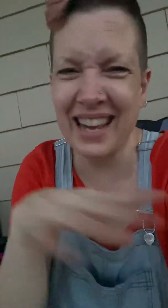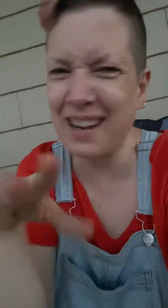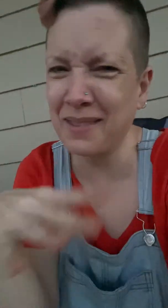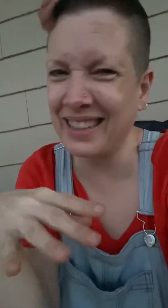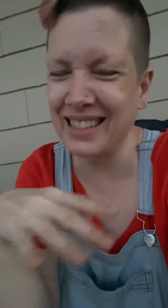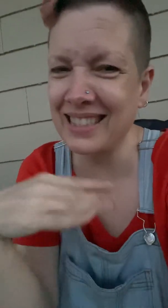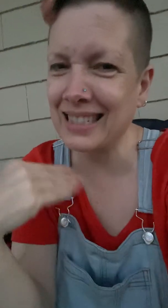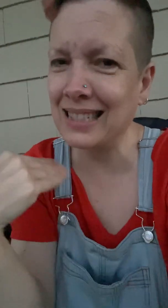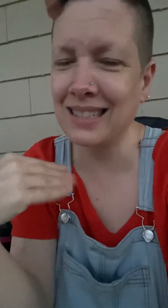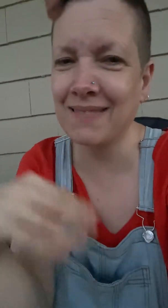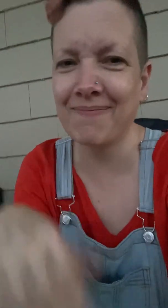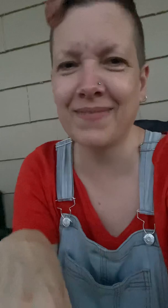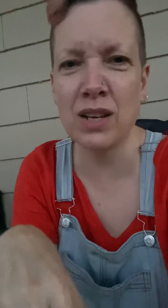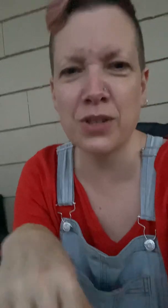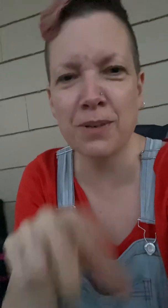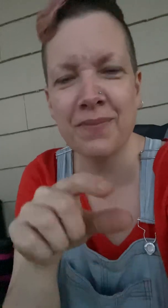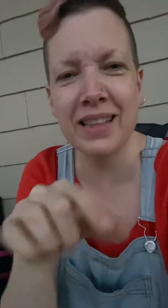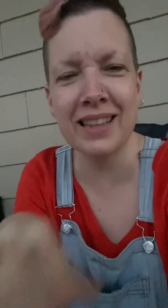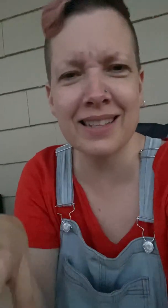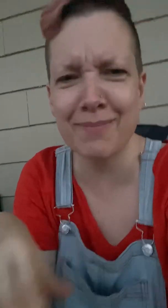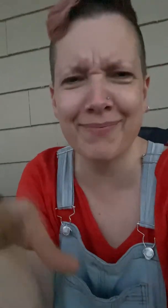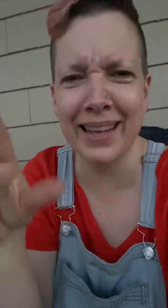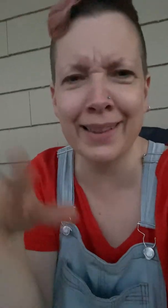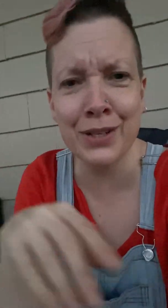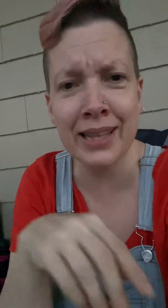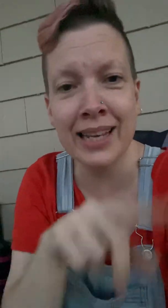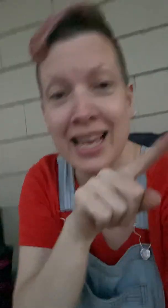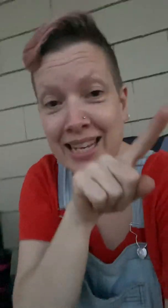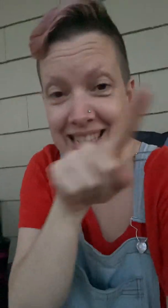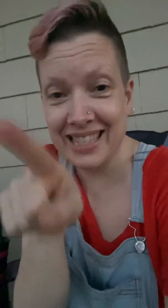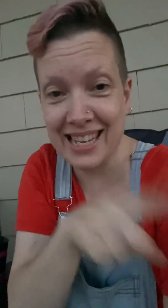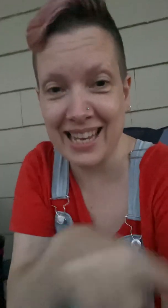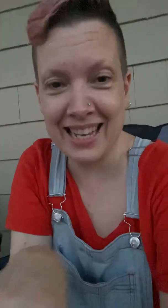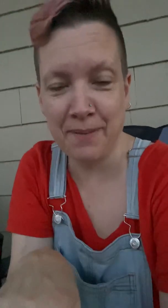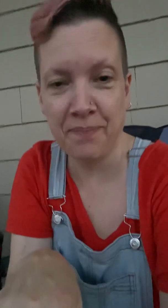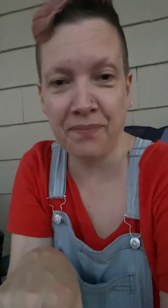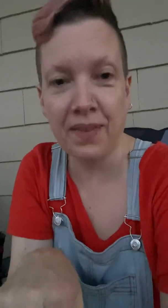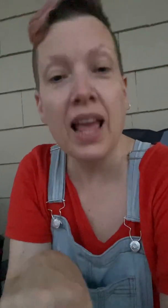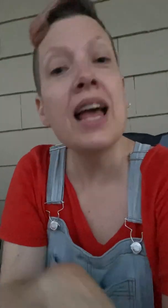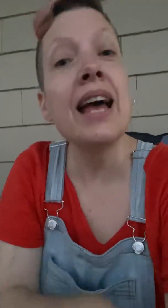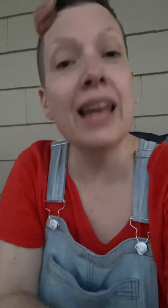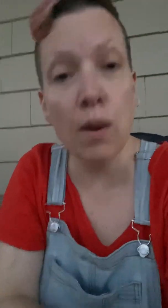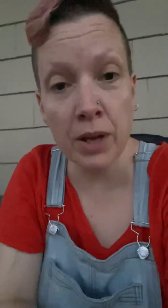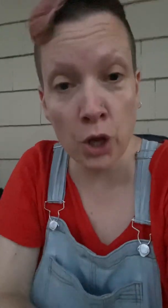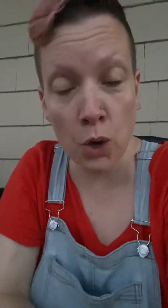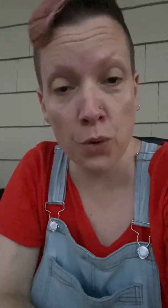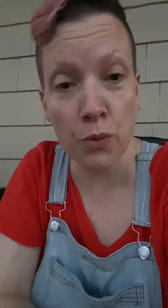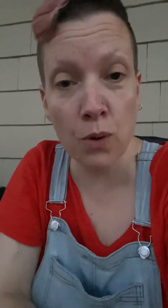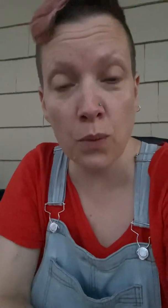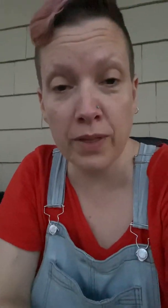I don't think that's kosher. I think that's an English-y thing... Z. Now I'm gonna go through it with you,